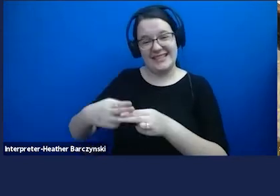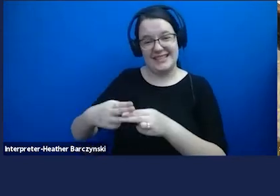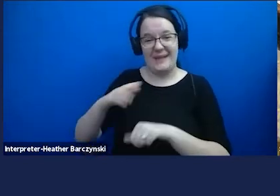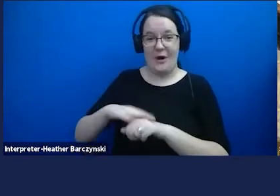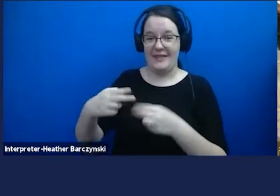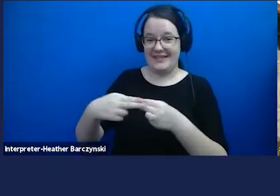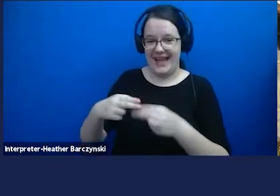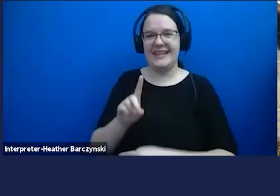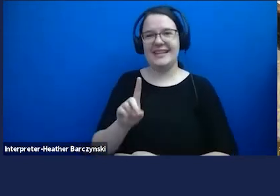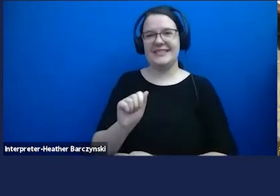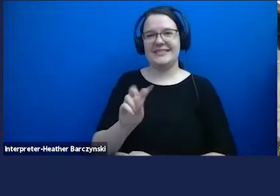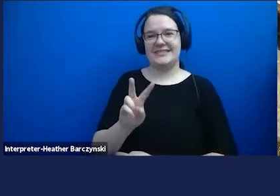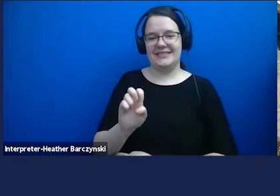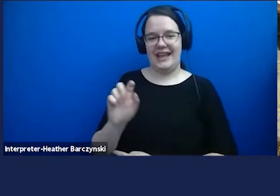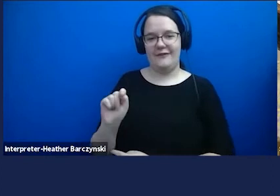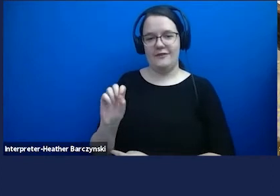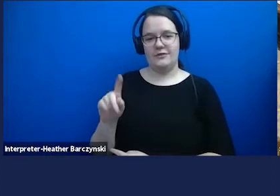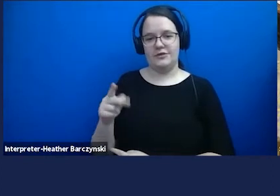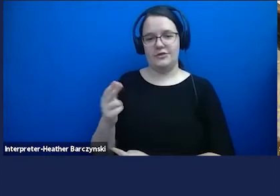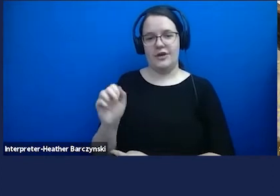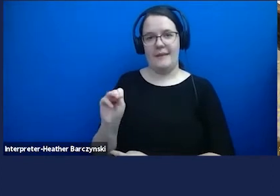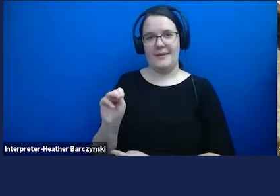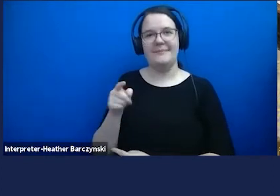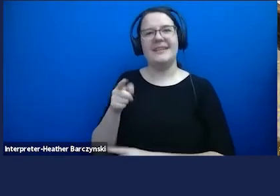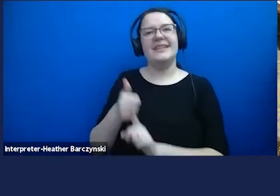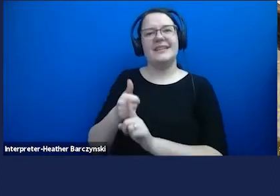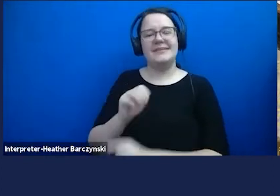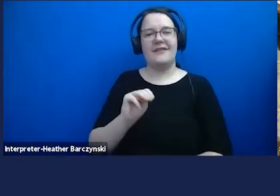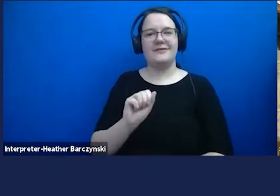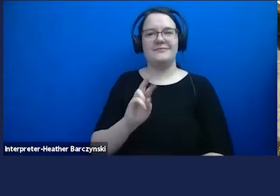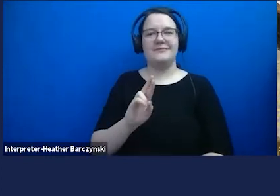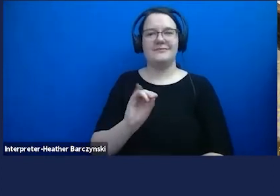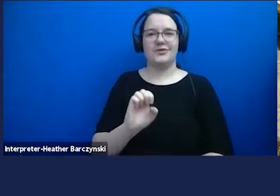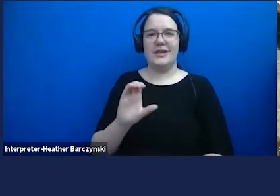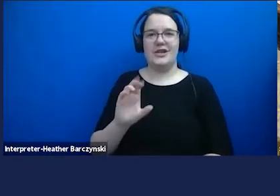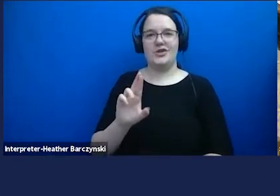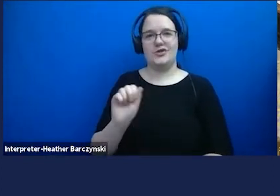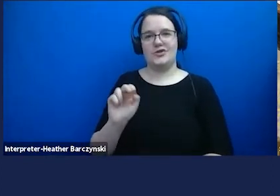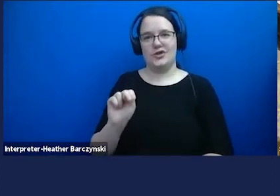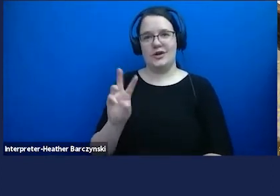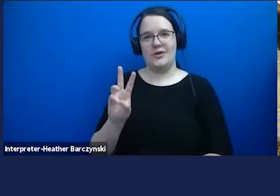uh he's uh the marie curran wilson and joseph chamberlain wilson professor uh in the center for